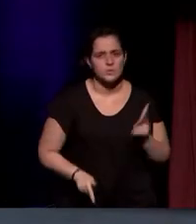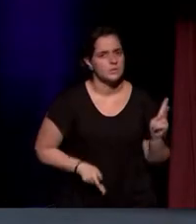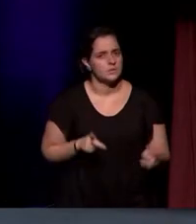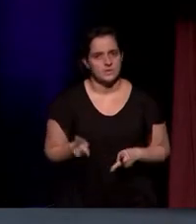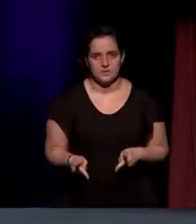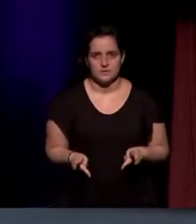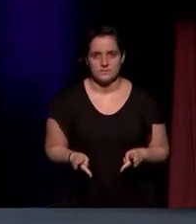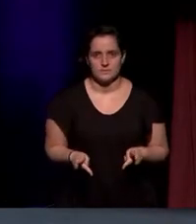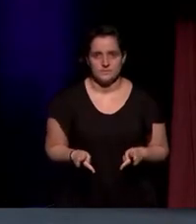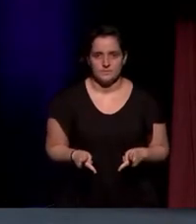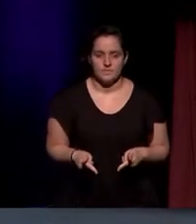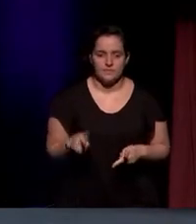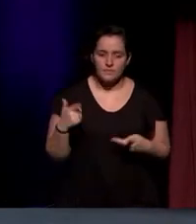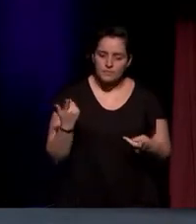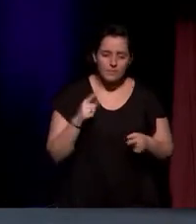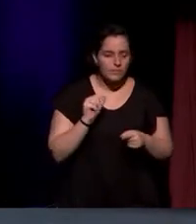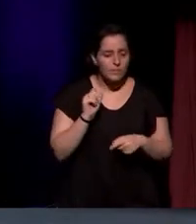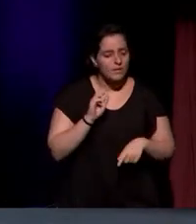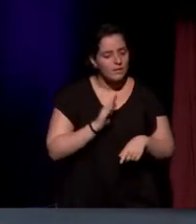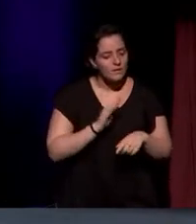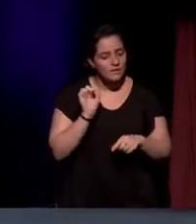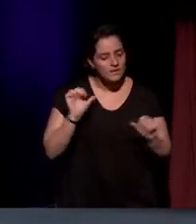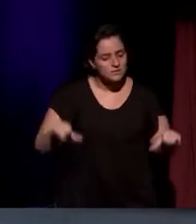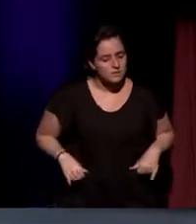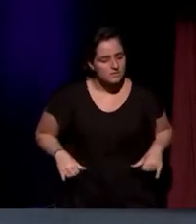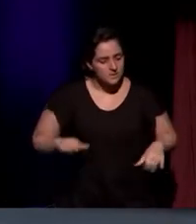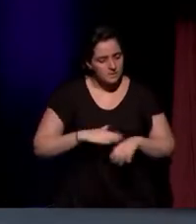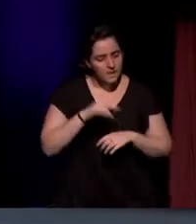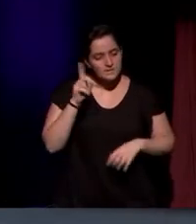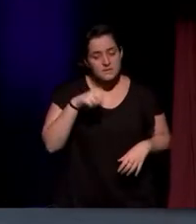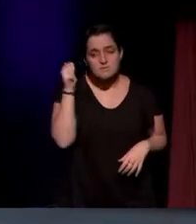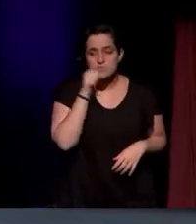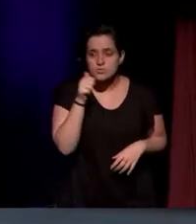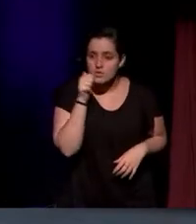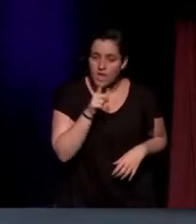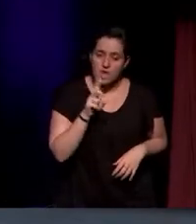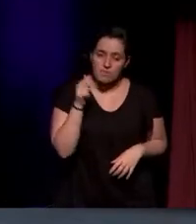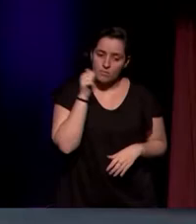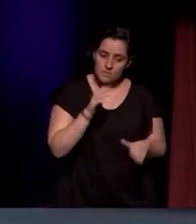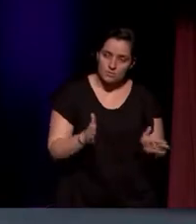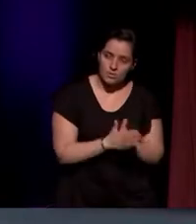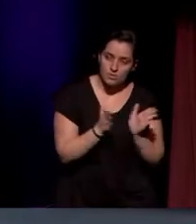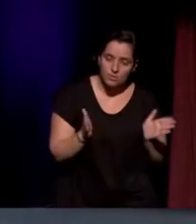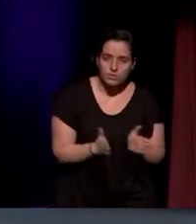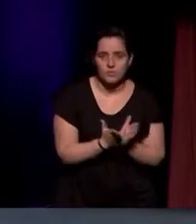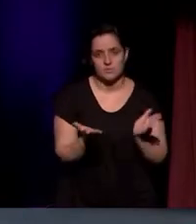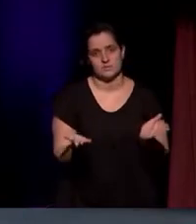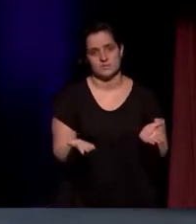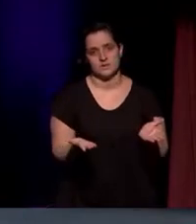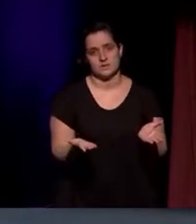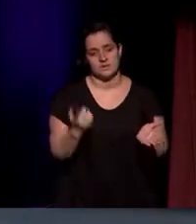those who suffer most are women, and it is women who are poor, and this is a problem that these women